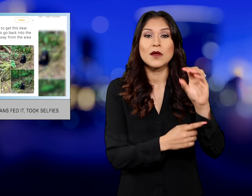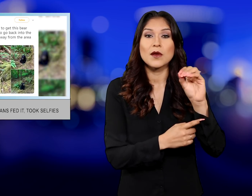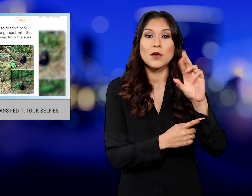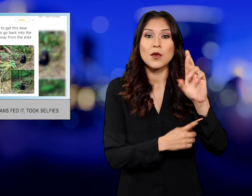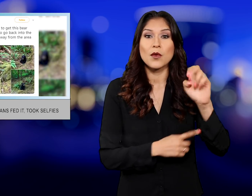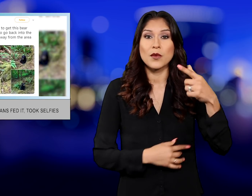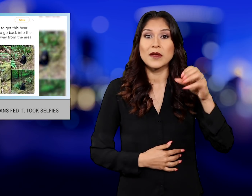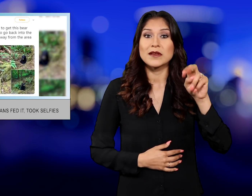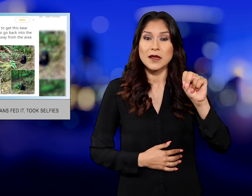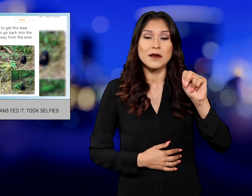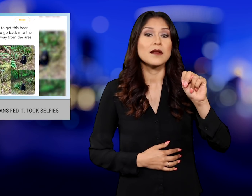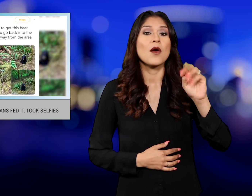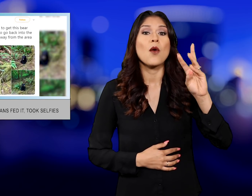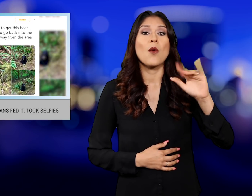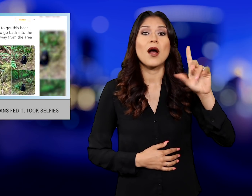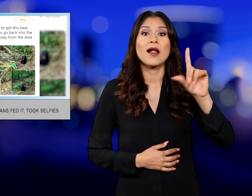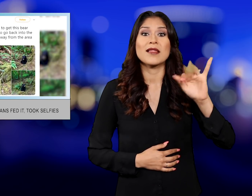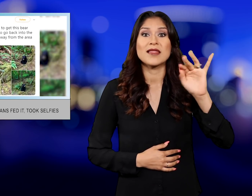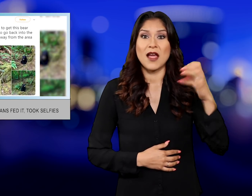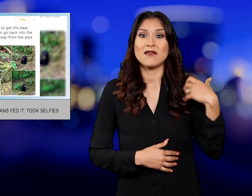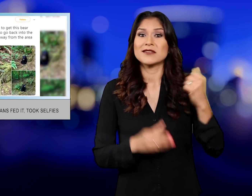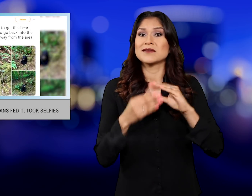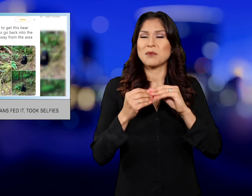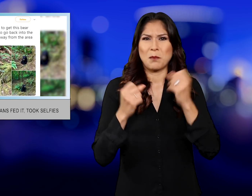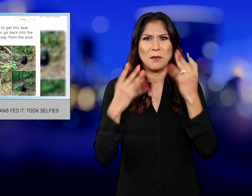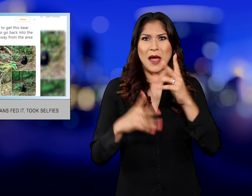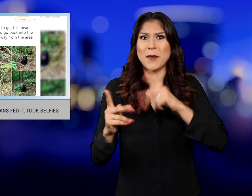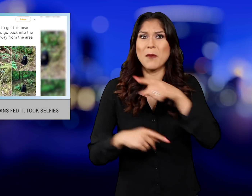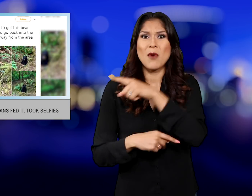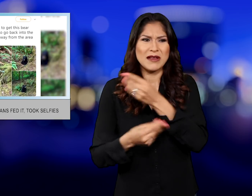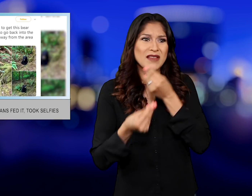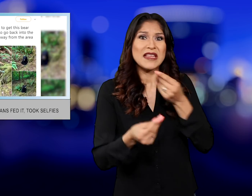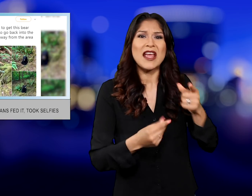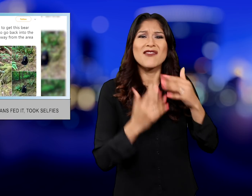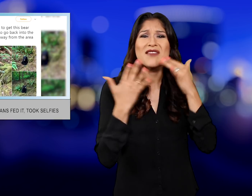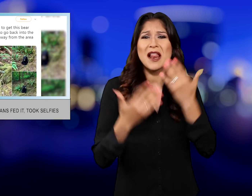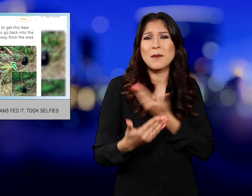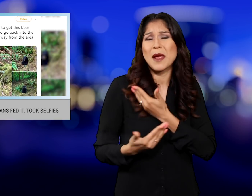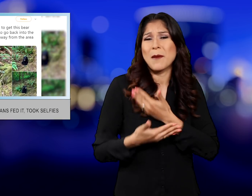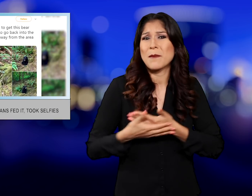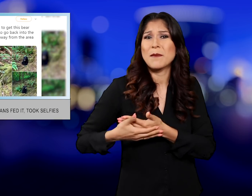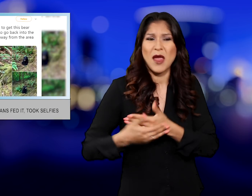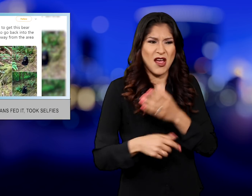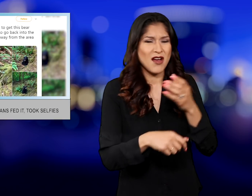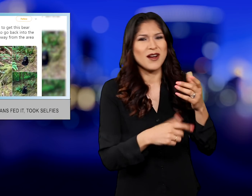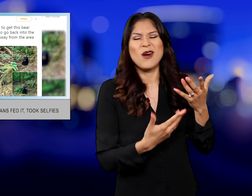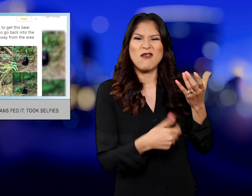Wildlife officials in Oregon say they were forced to euthanize a friendly bear cub after